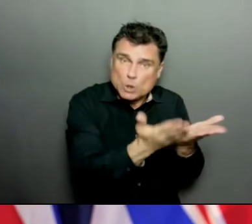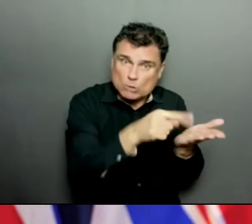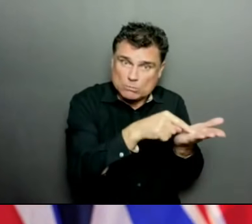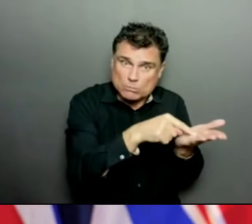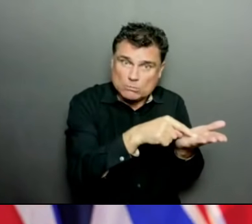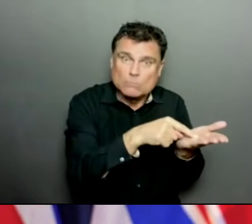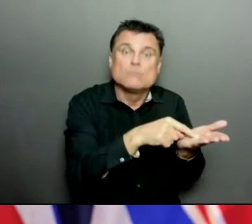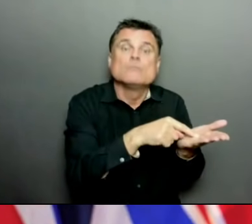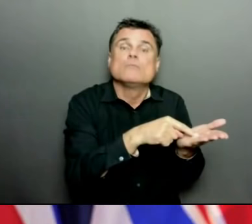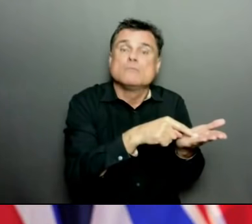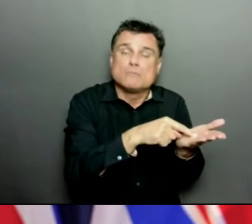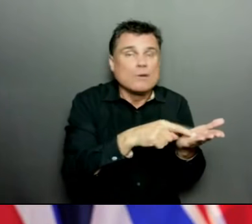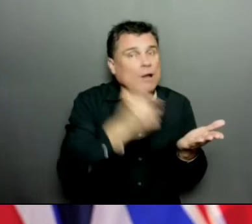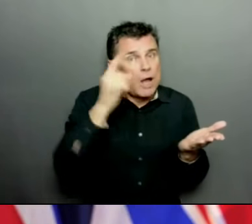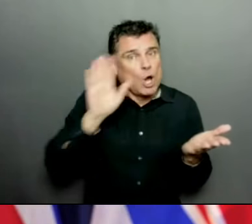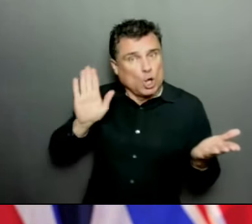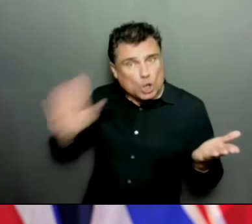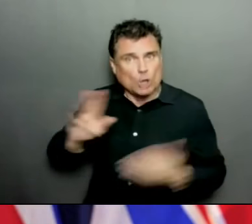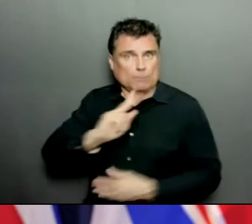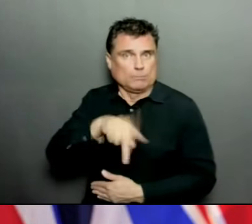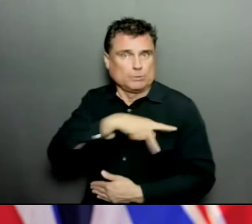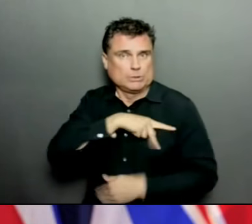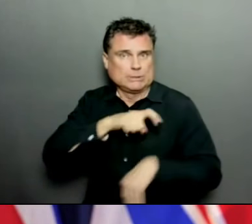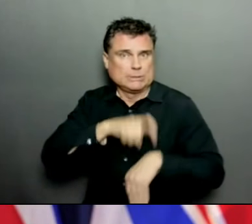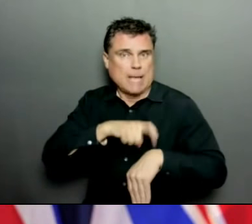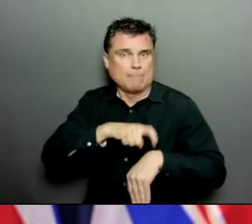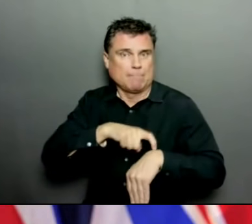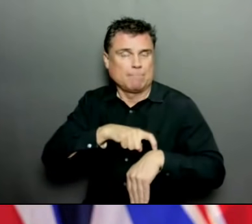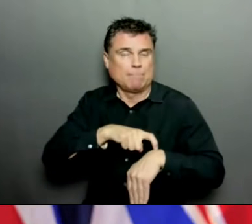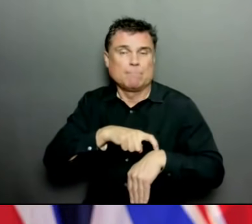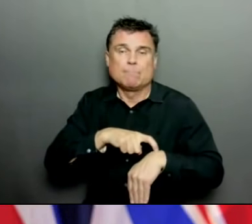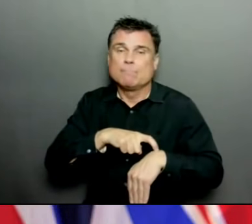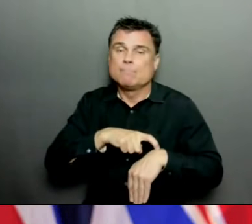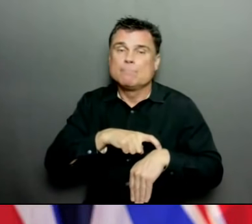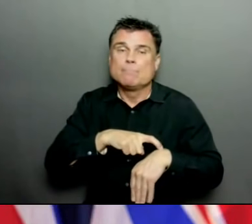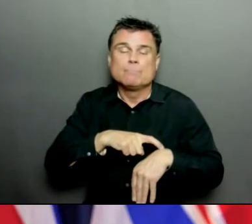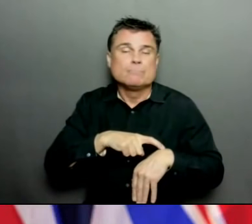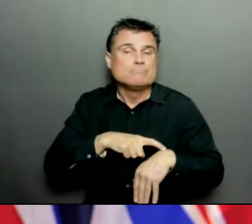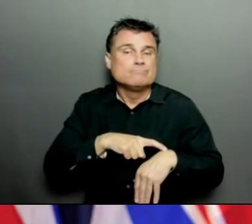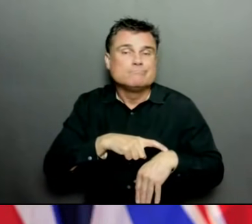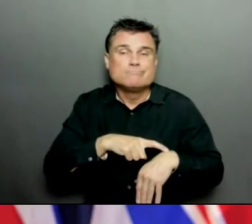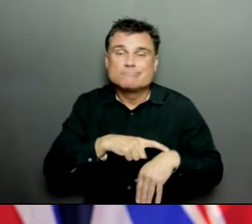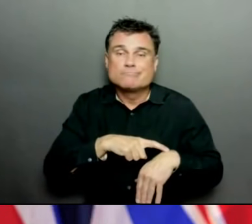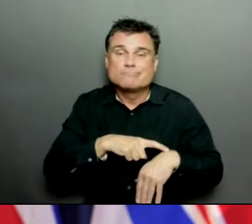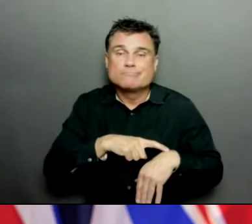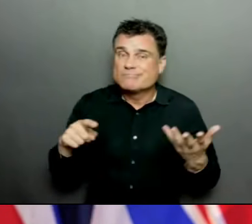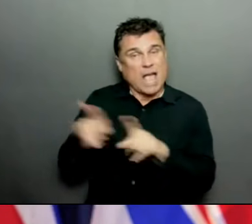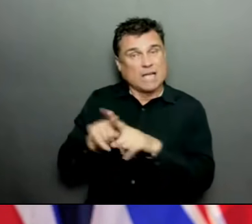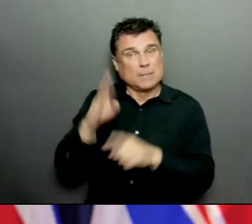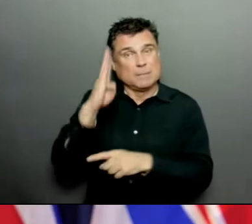forward to reading it and to getting her insights because as in every story, there is a public policy